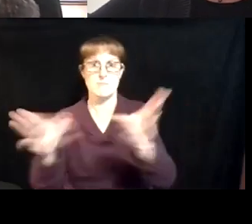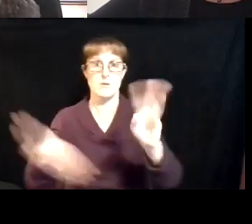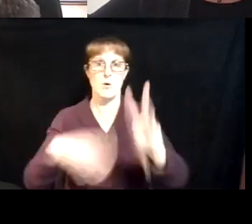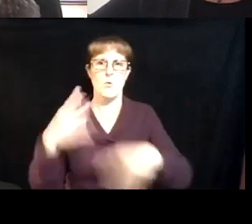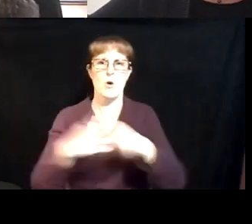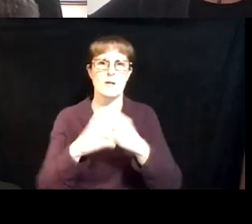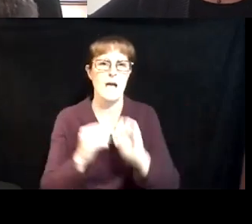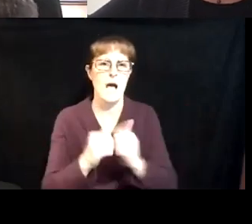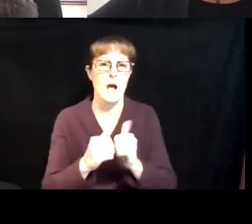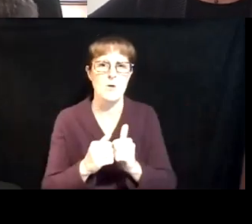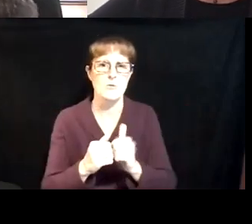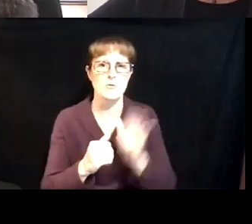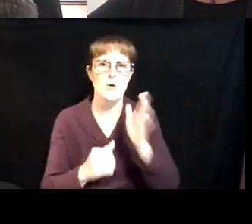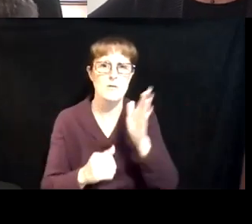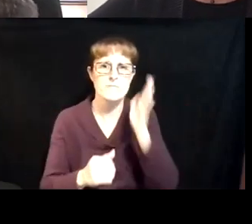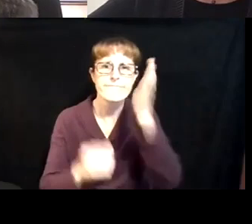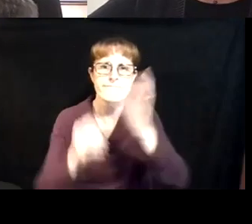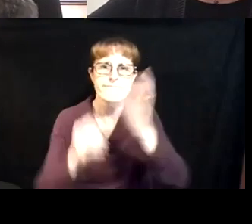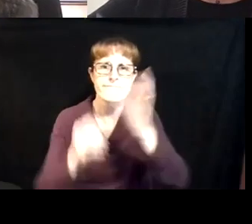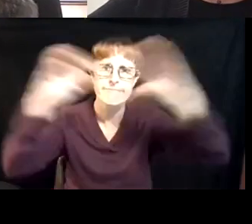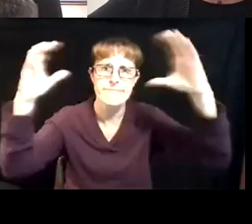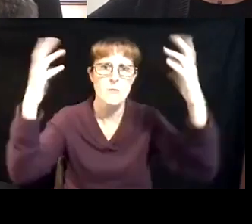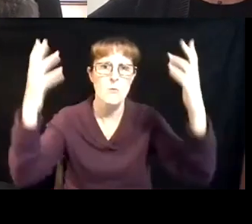Jennifer, do you want to go first?